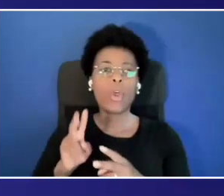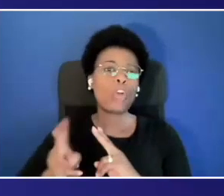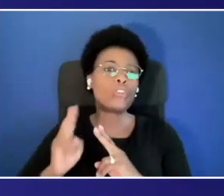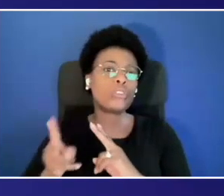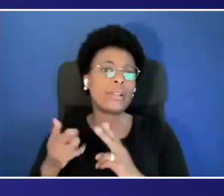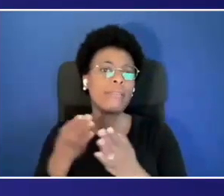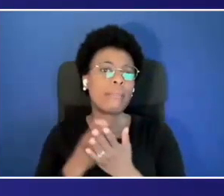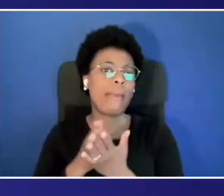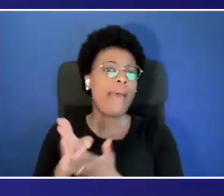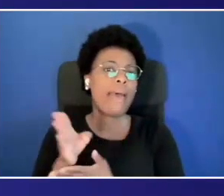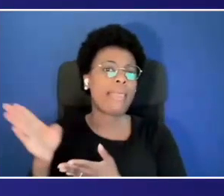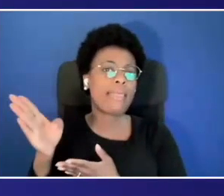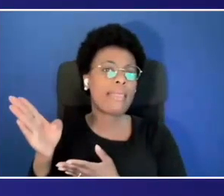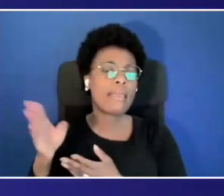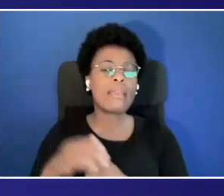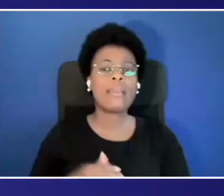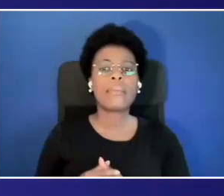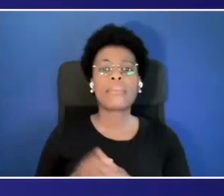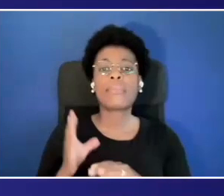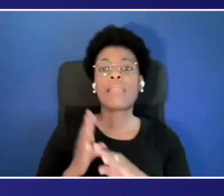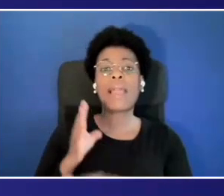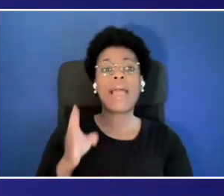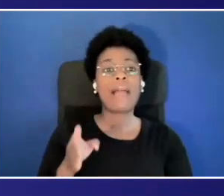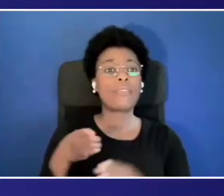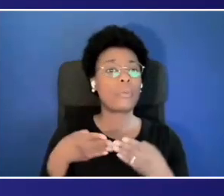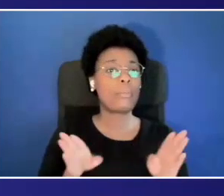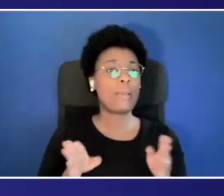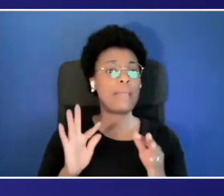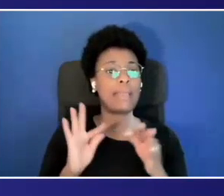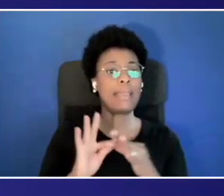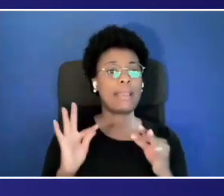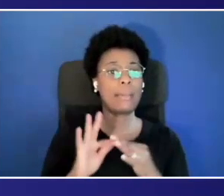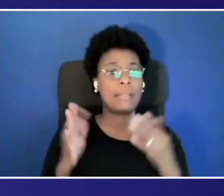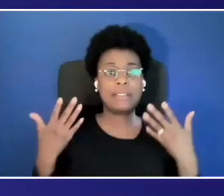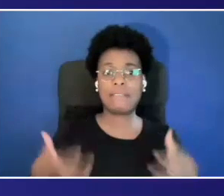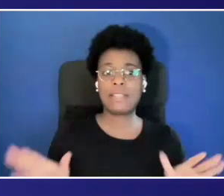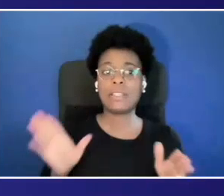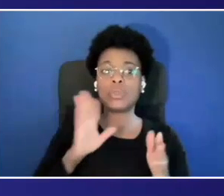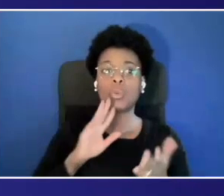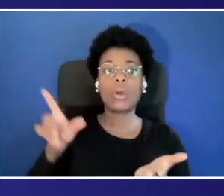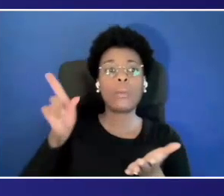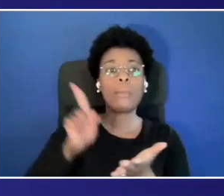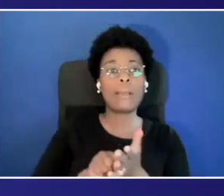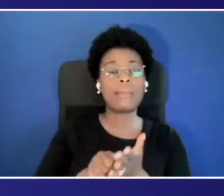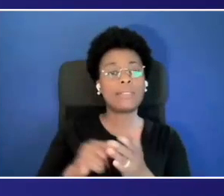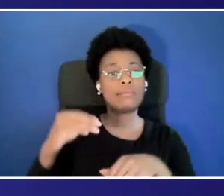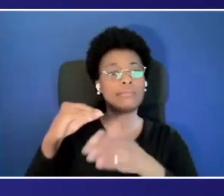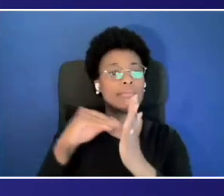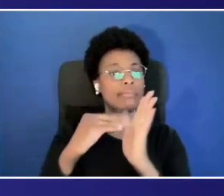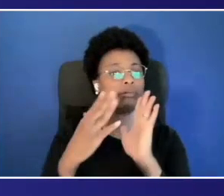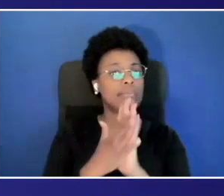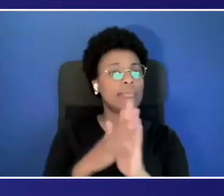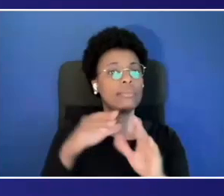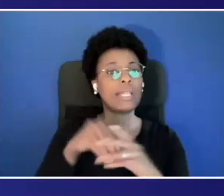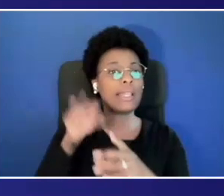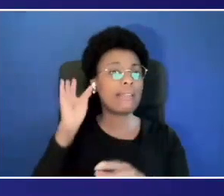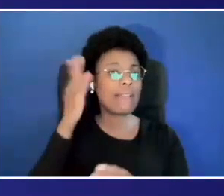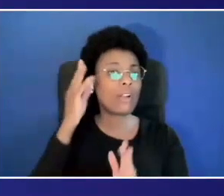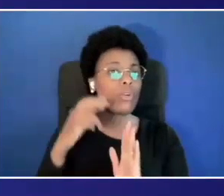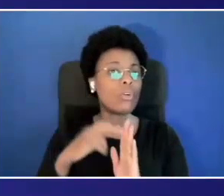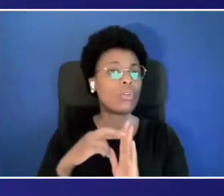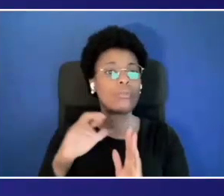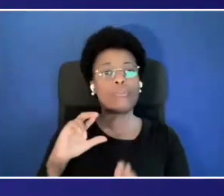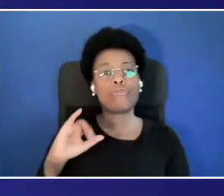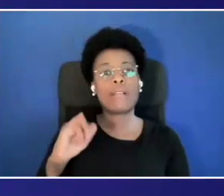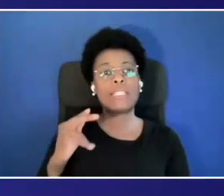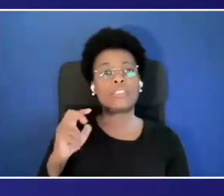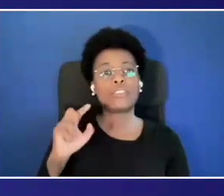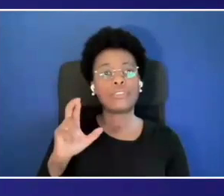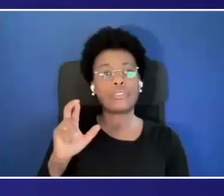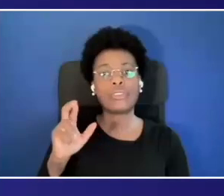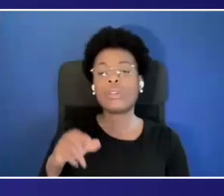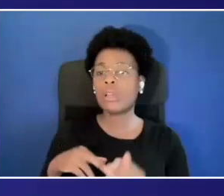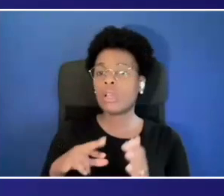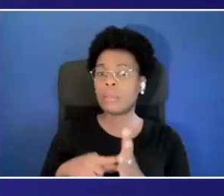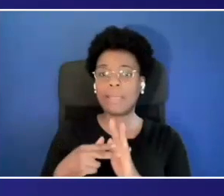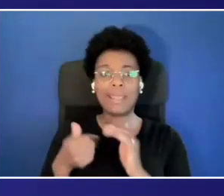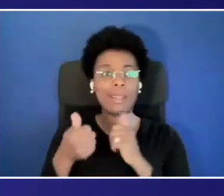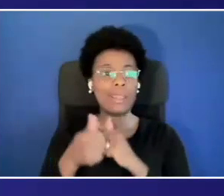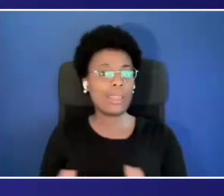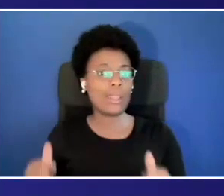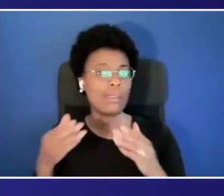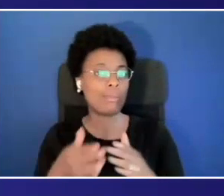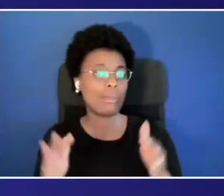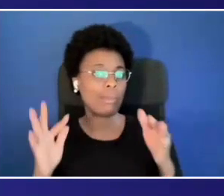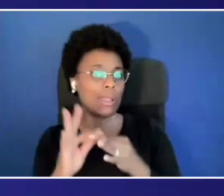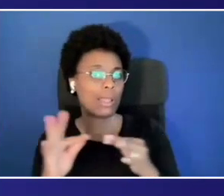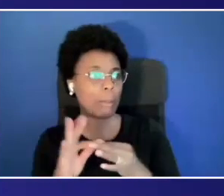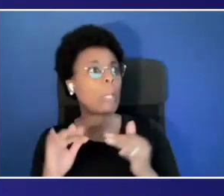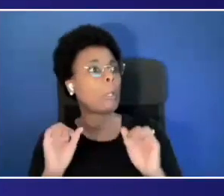So once the public comment period is complete, the department will publish a notice in the federal register bringing these issues and others that might be added at the public suggestion before a negotiated rulemaking committee.